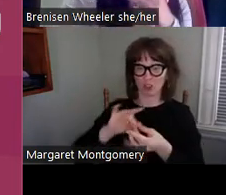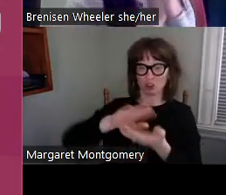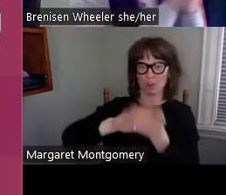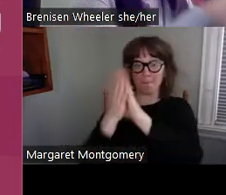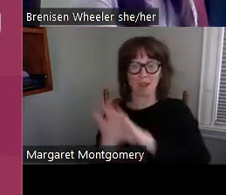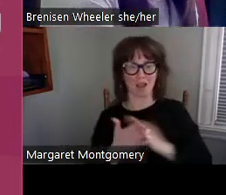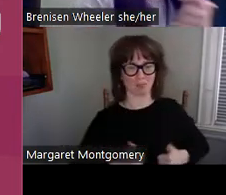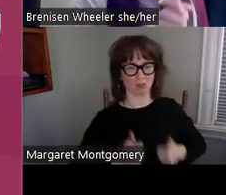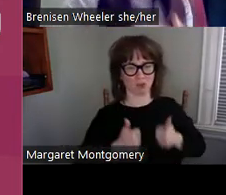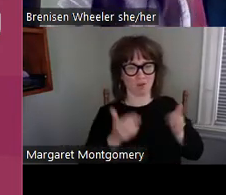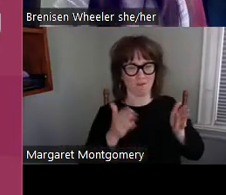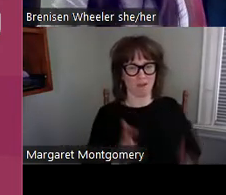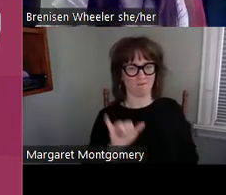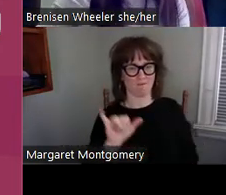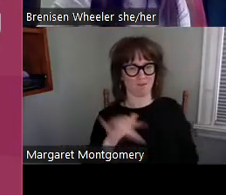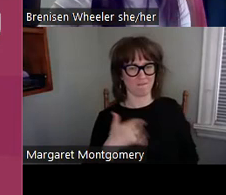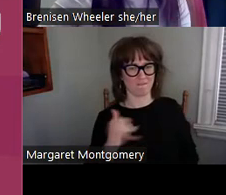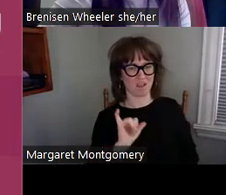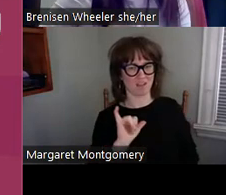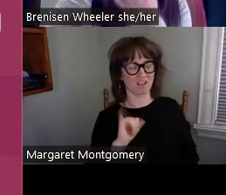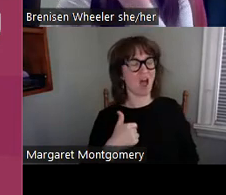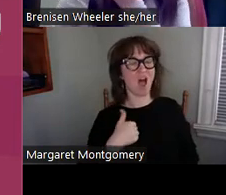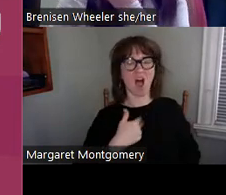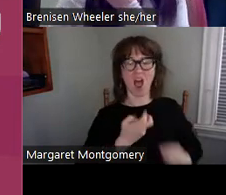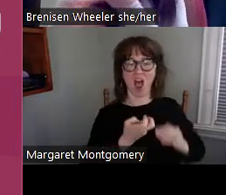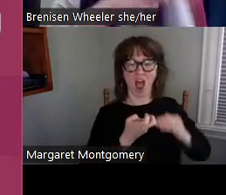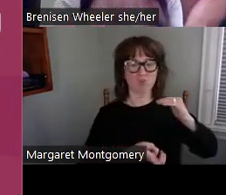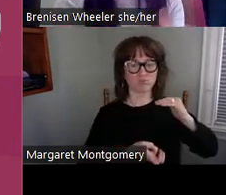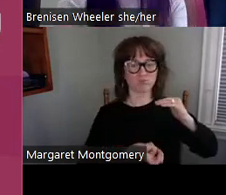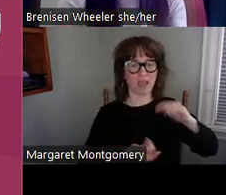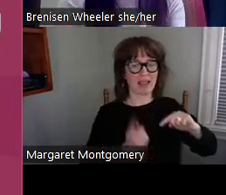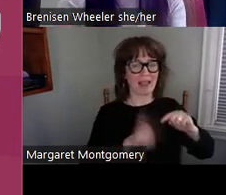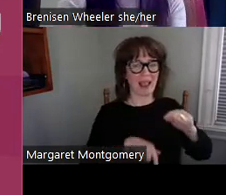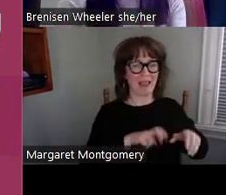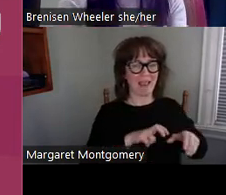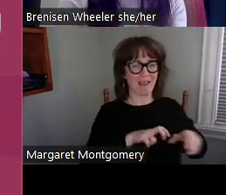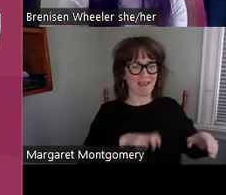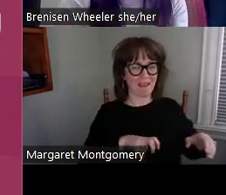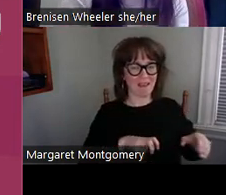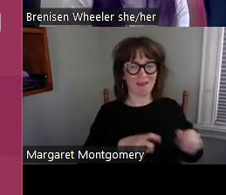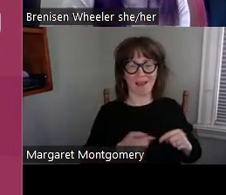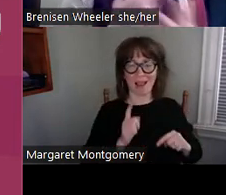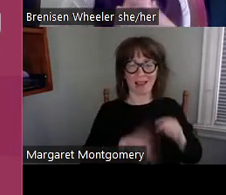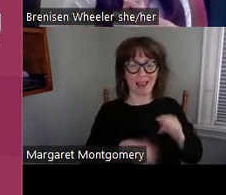in to do to back away or to create a positive period of time that the survivor would hold